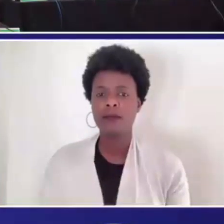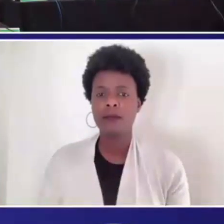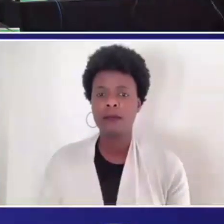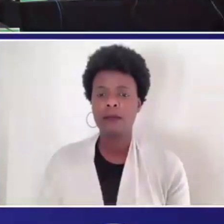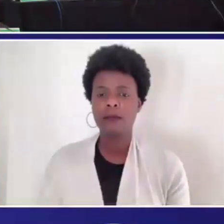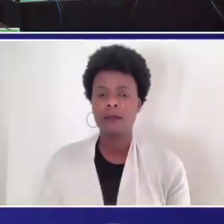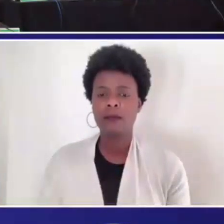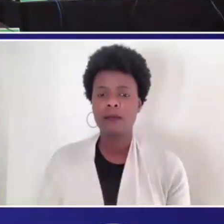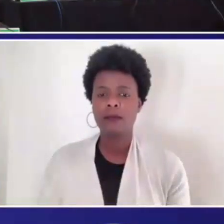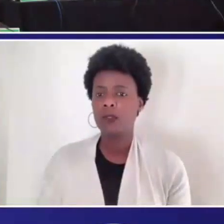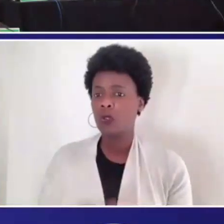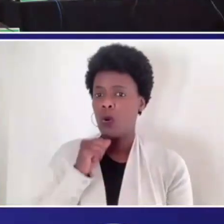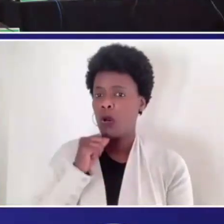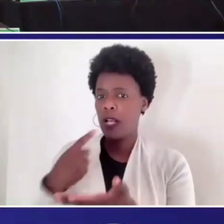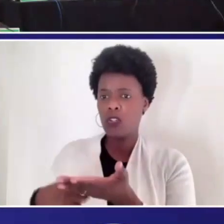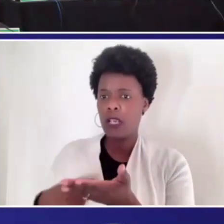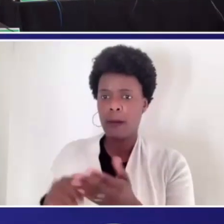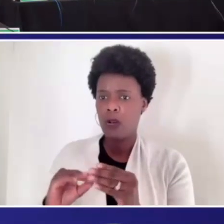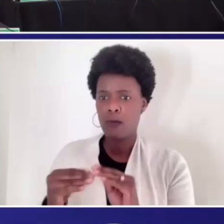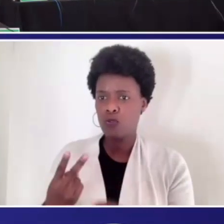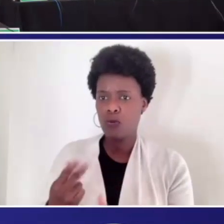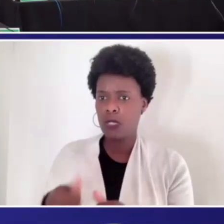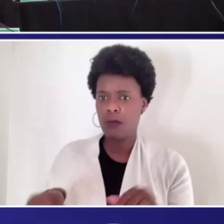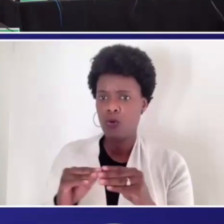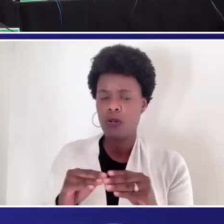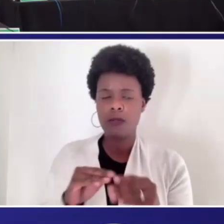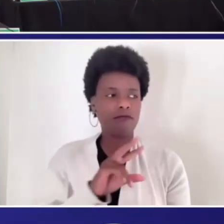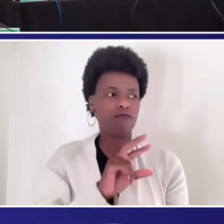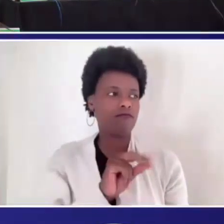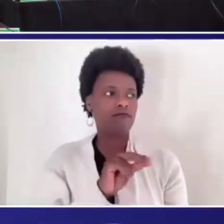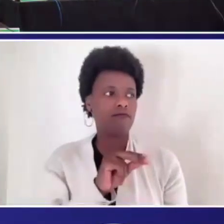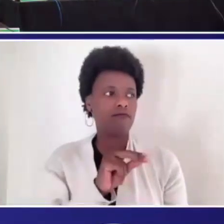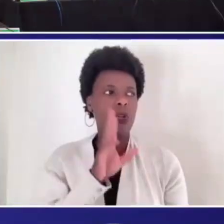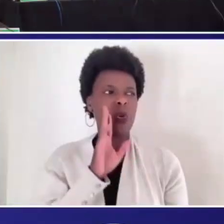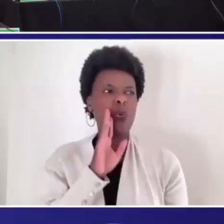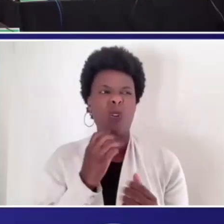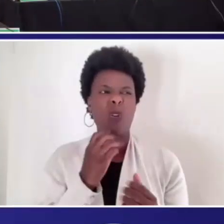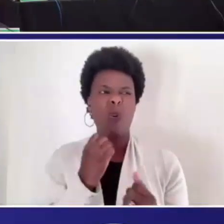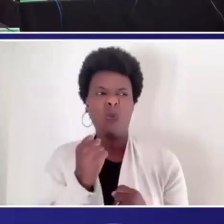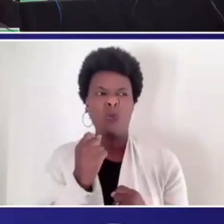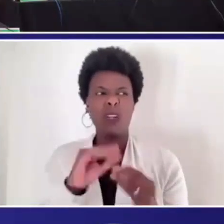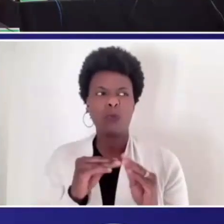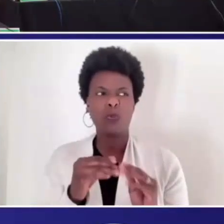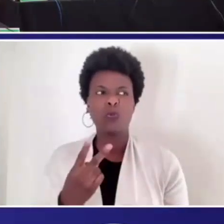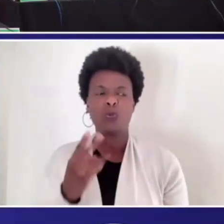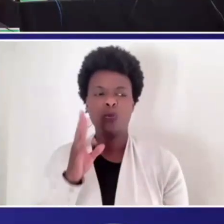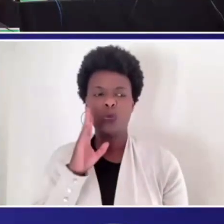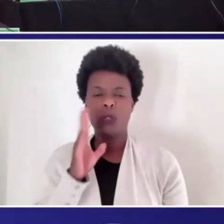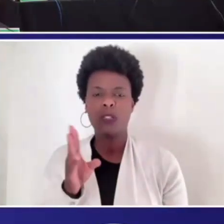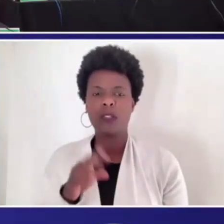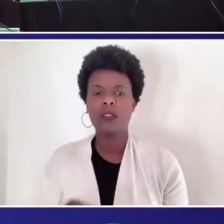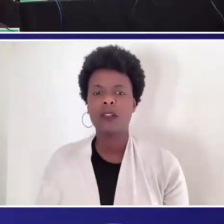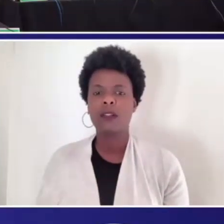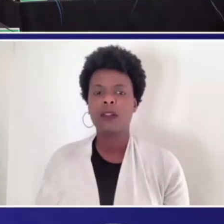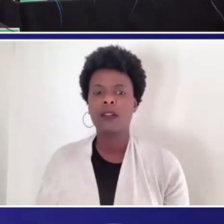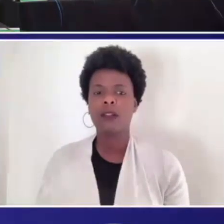So we're not talking about number two now? We're not talking about number two. We're going to put a pin in number two. I just -- I was -- since we were on that,